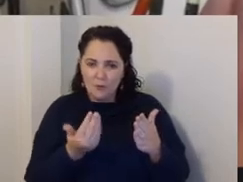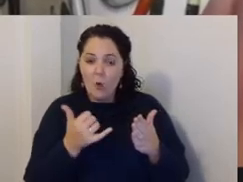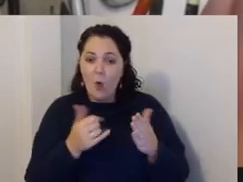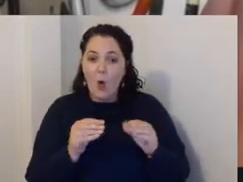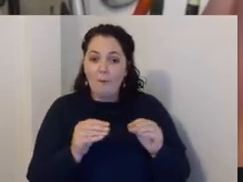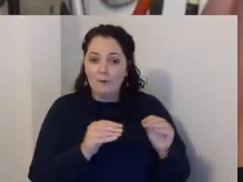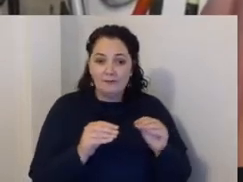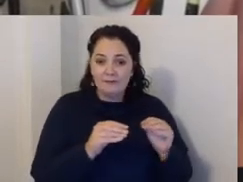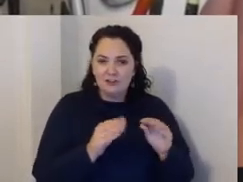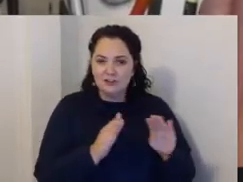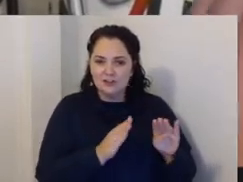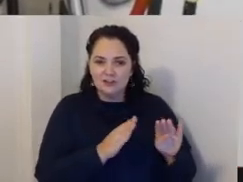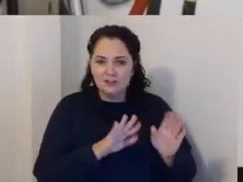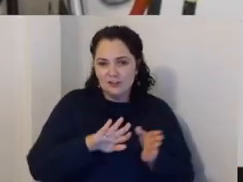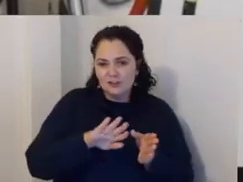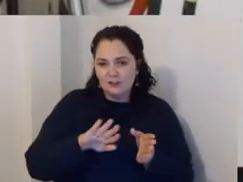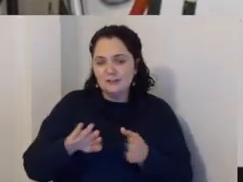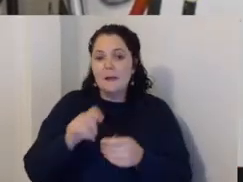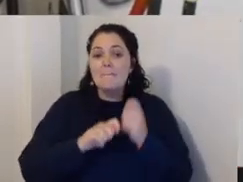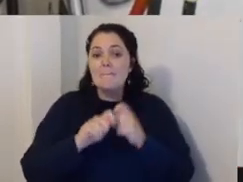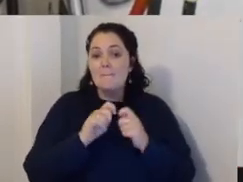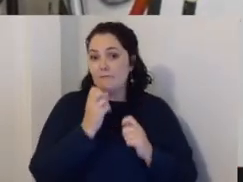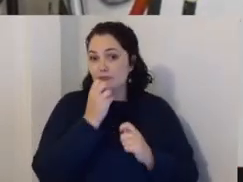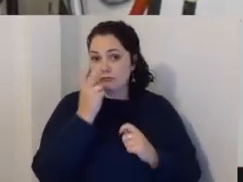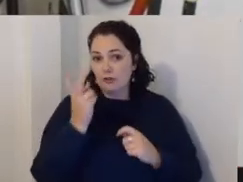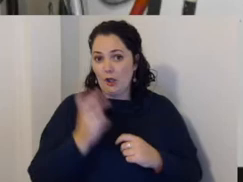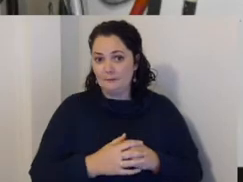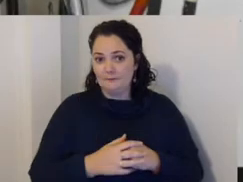so I can start to build out those really really bright highlights that I want